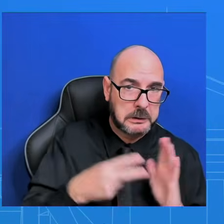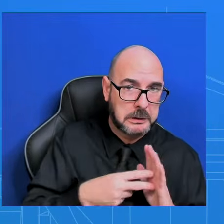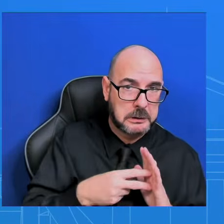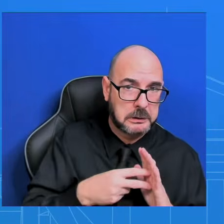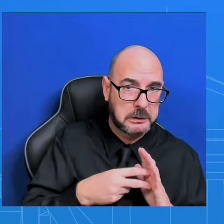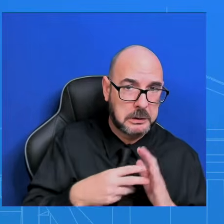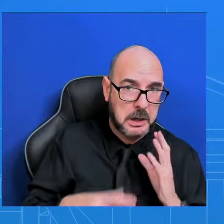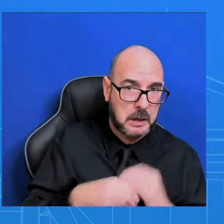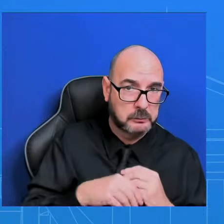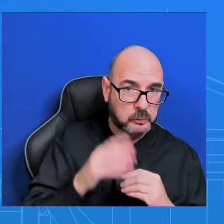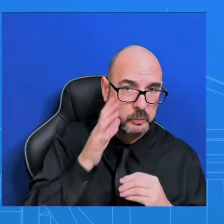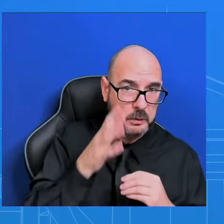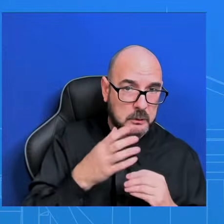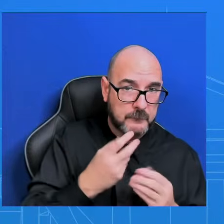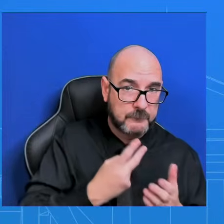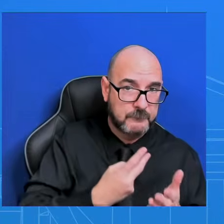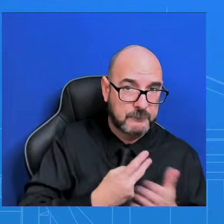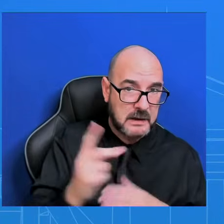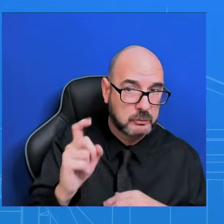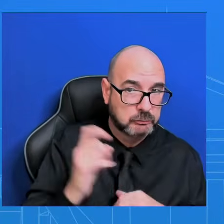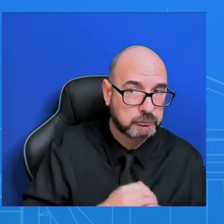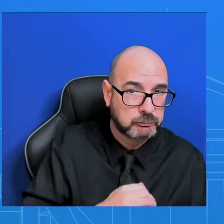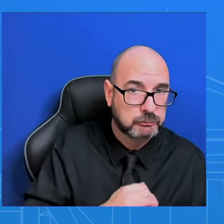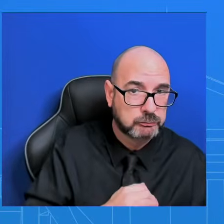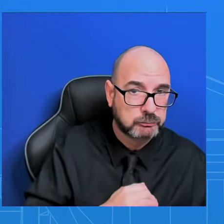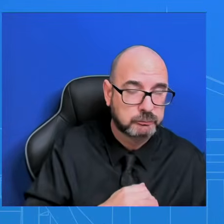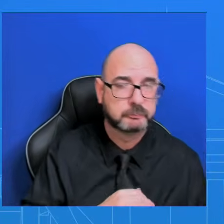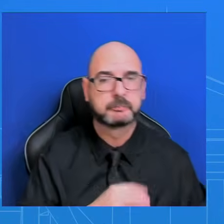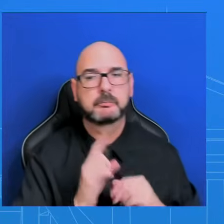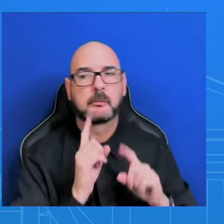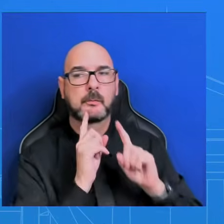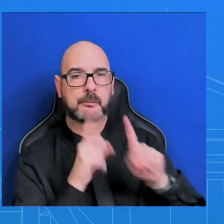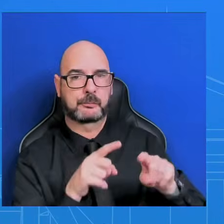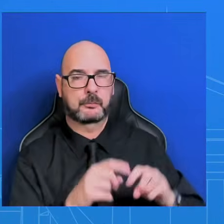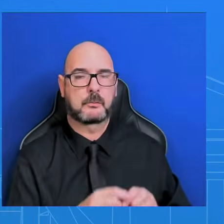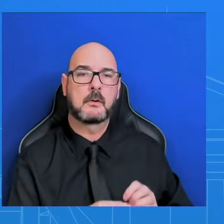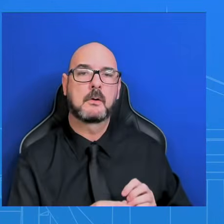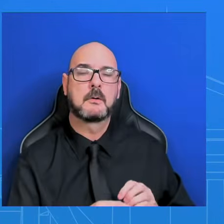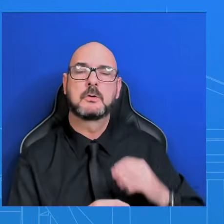two things -- under no illusions of how elusive a two-state solution